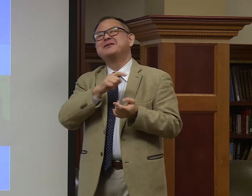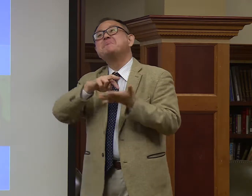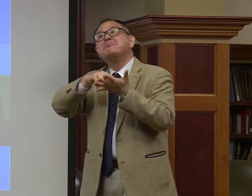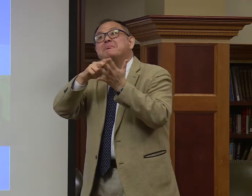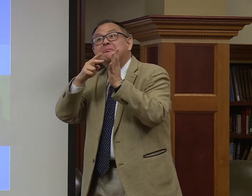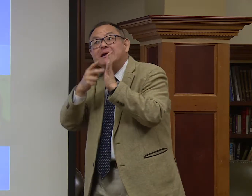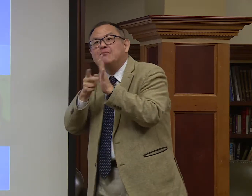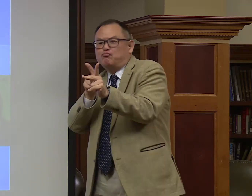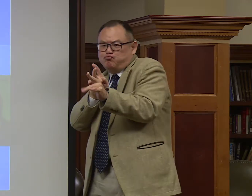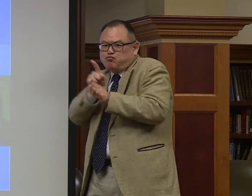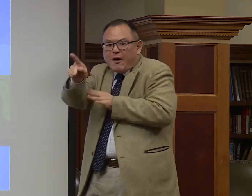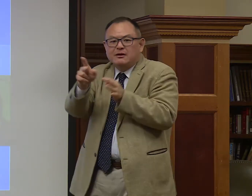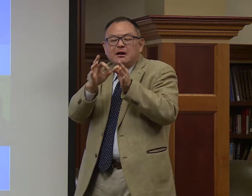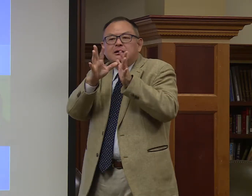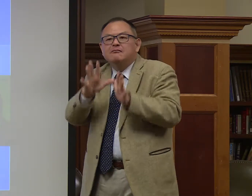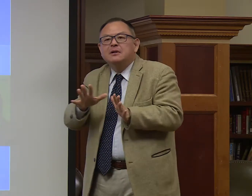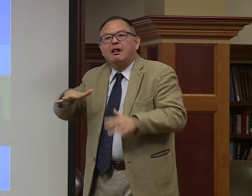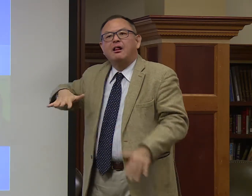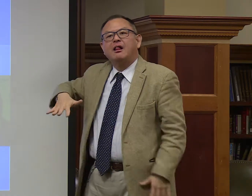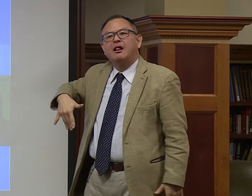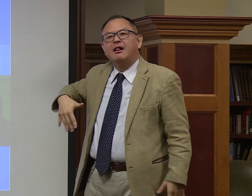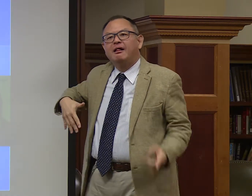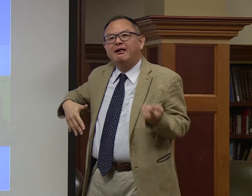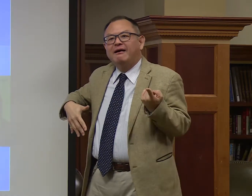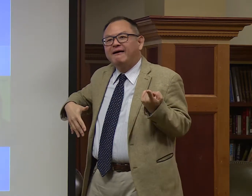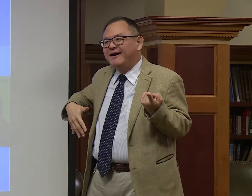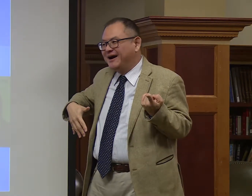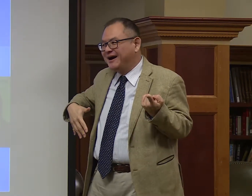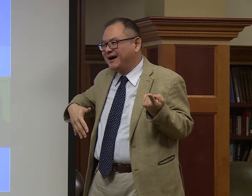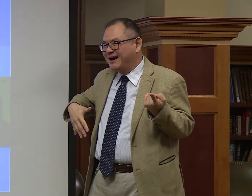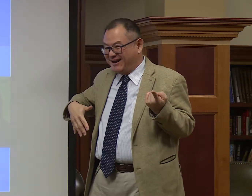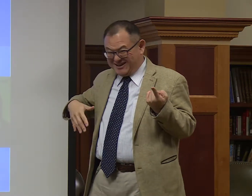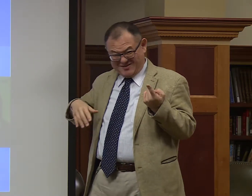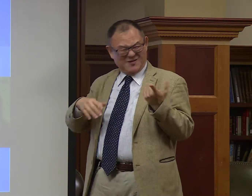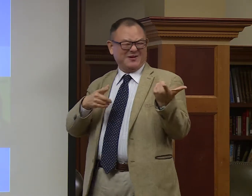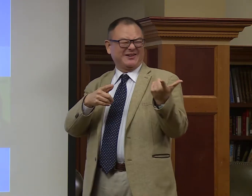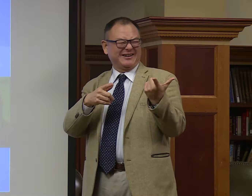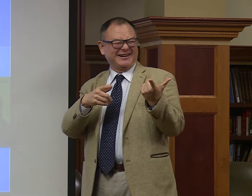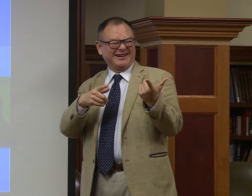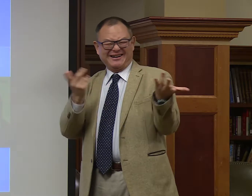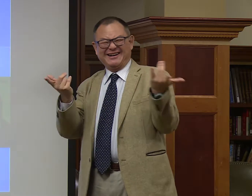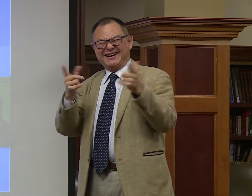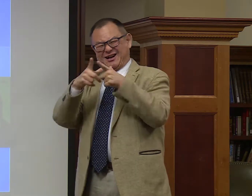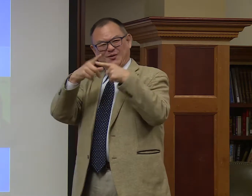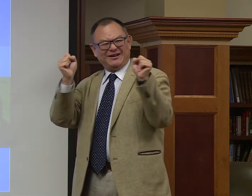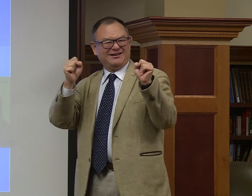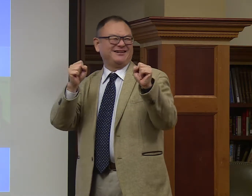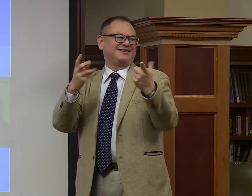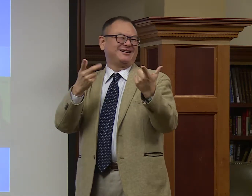That meant, of course, during my time again in college, there was not professional interpreting services.